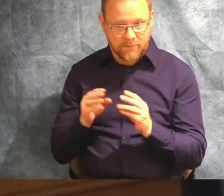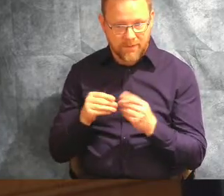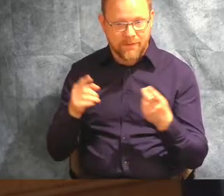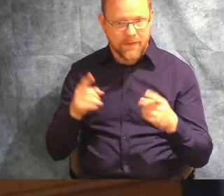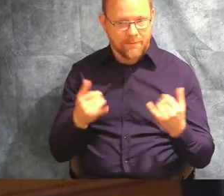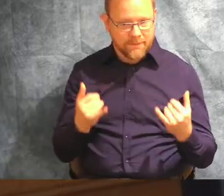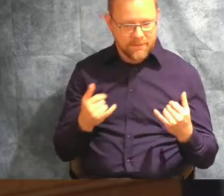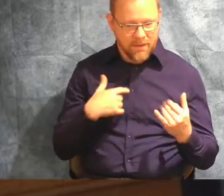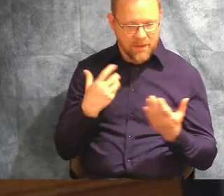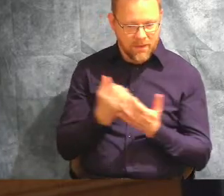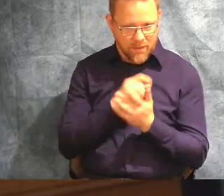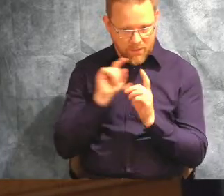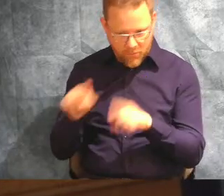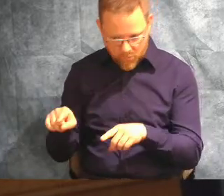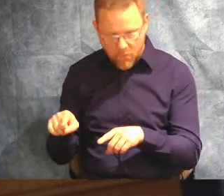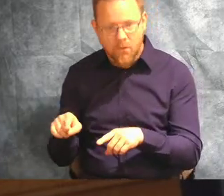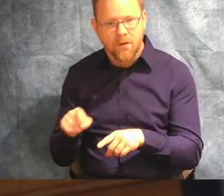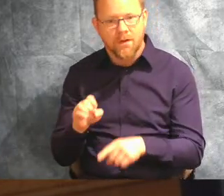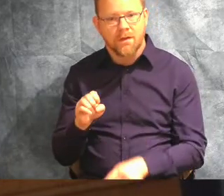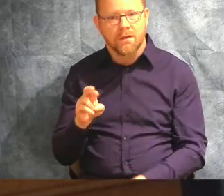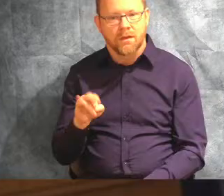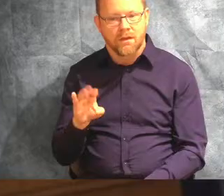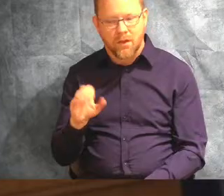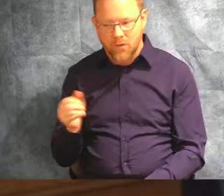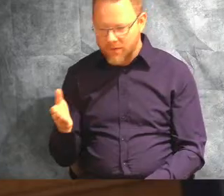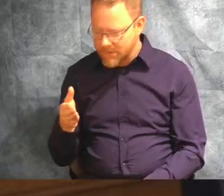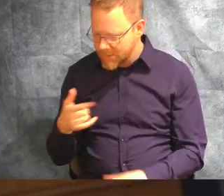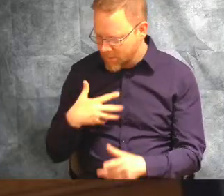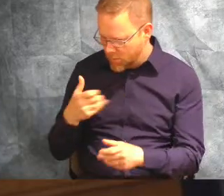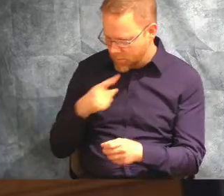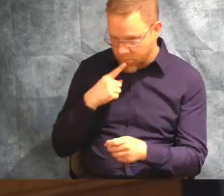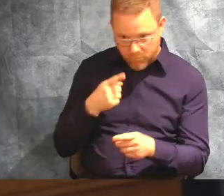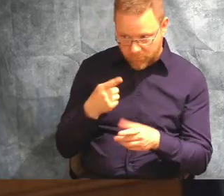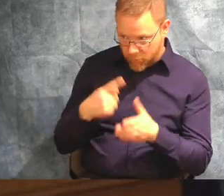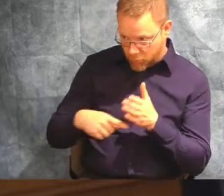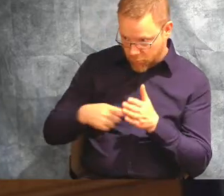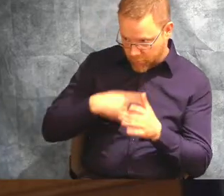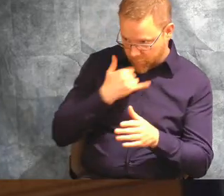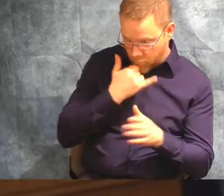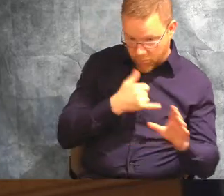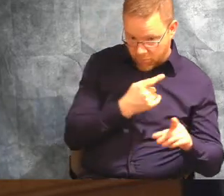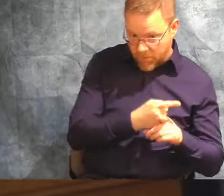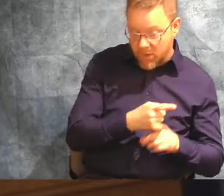attended that. See, Eric is in the room. I want to make sure I have this right. June the 5th is